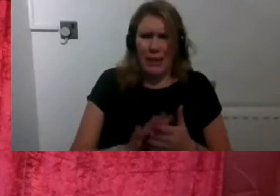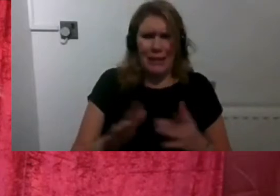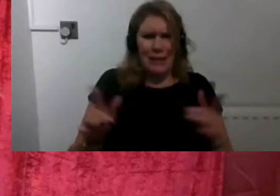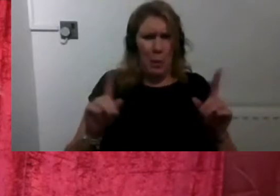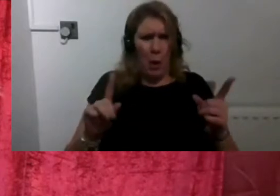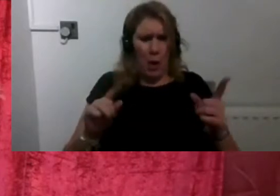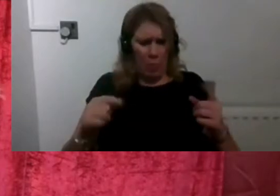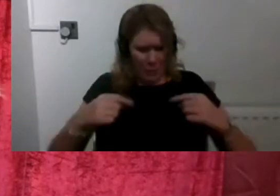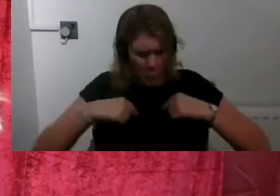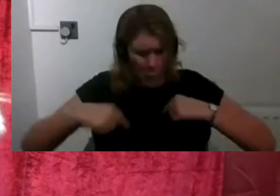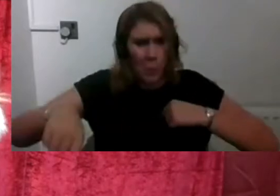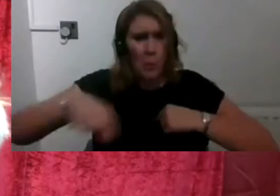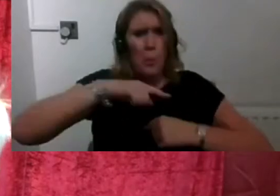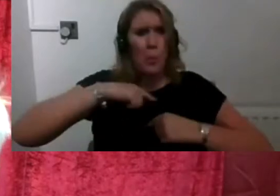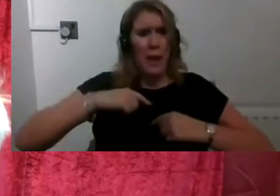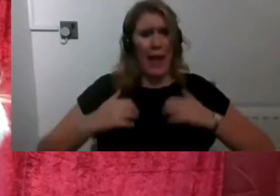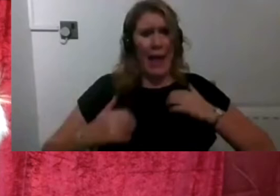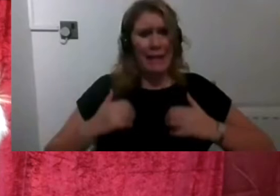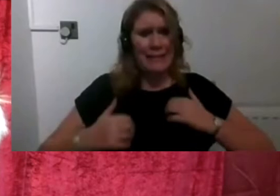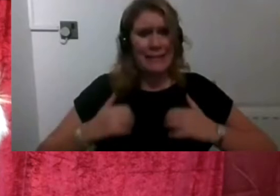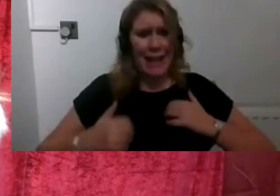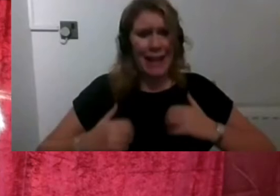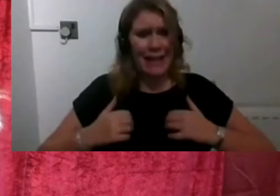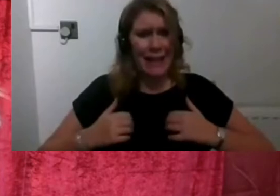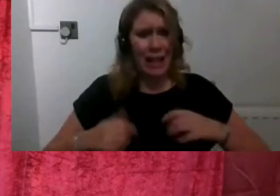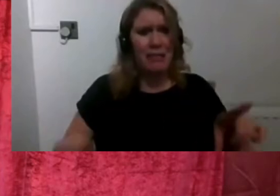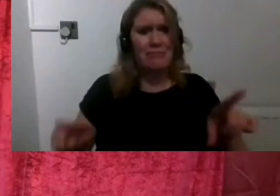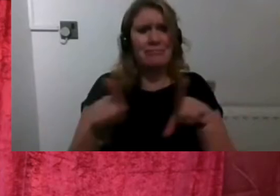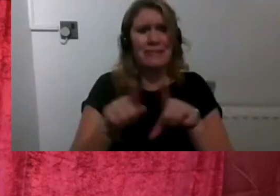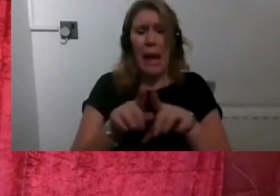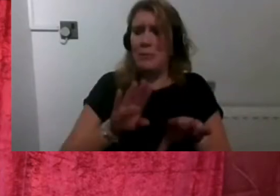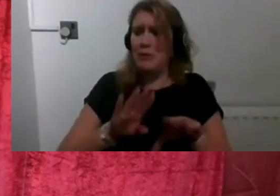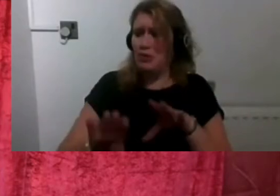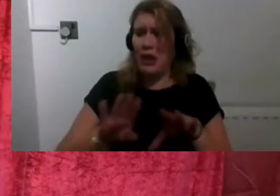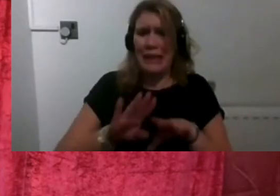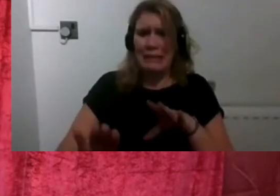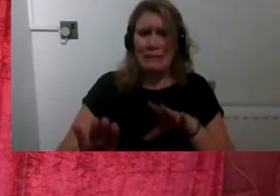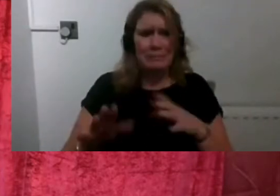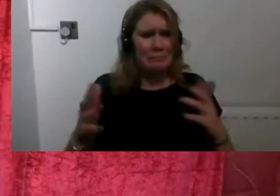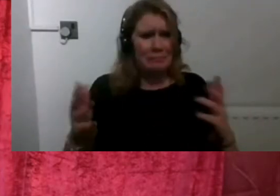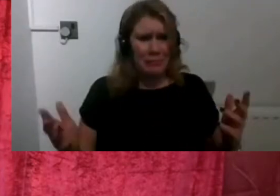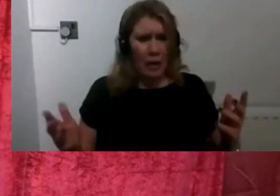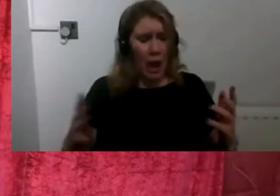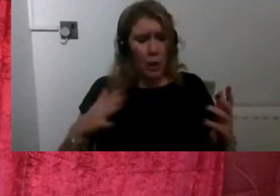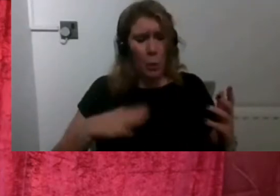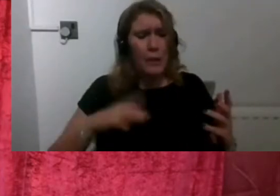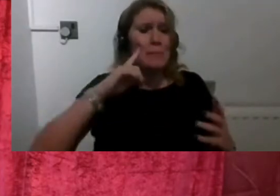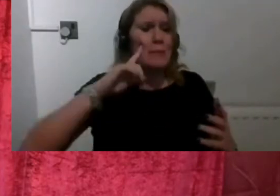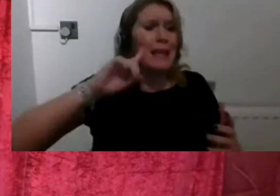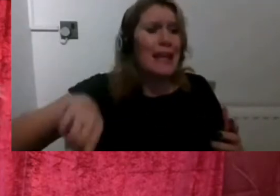That we are accidentally entertaining, Just like with the training I don't want to be ignorant